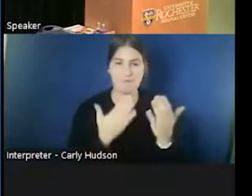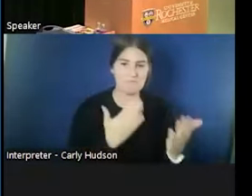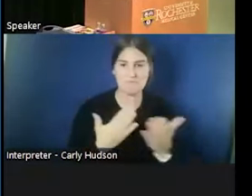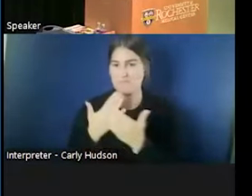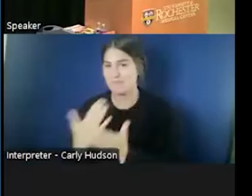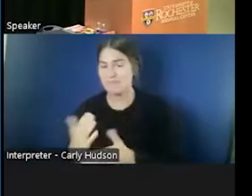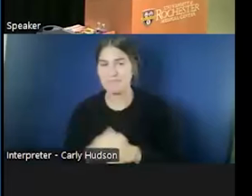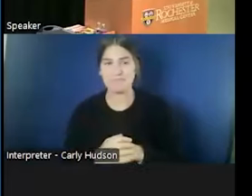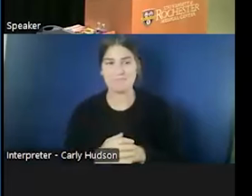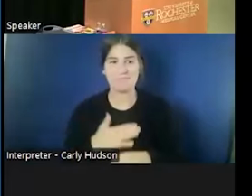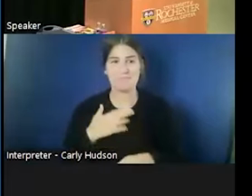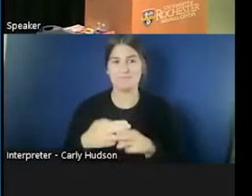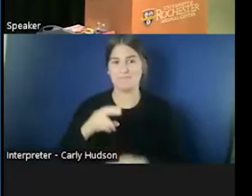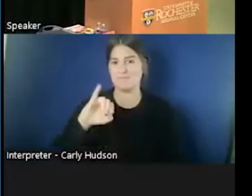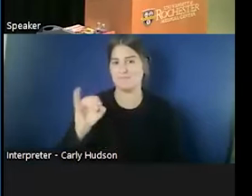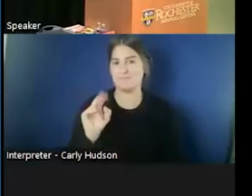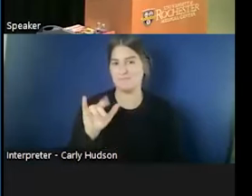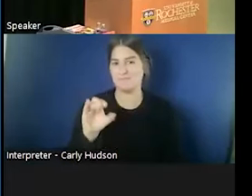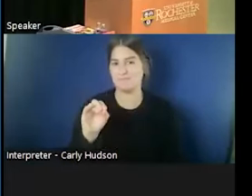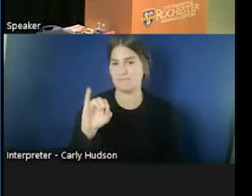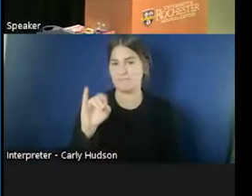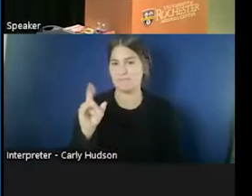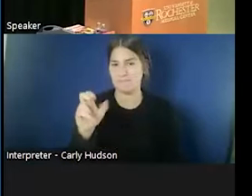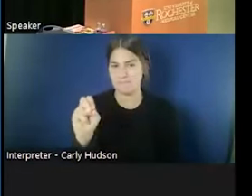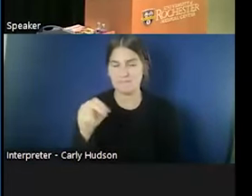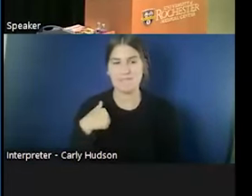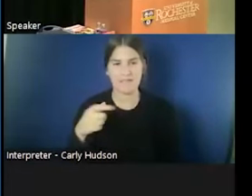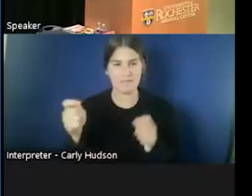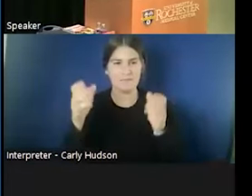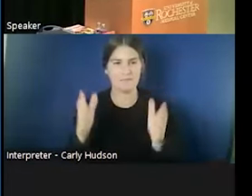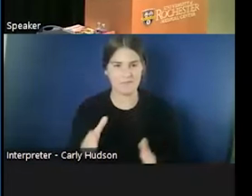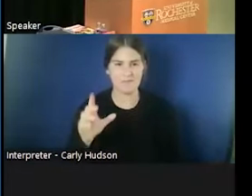my name is Julio Jordan and I am the director of diversity Equity Justice and inclusion for ibero